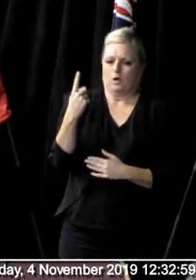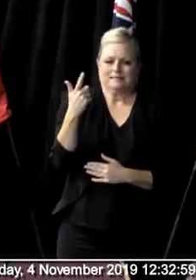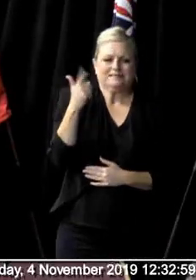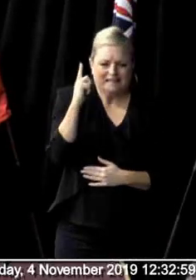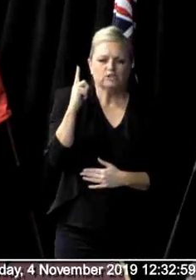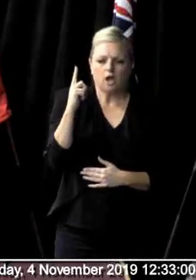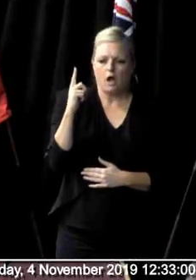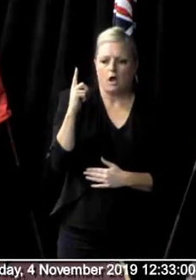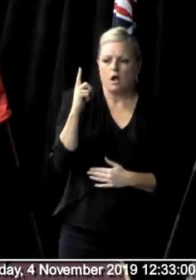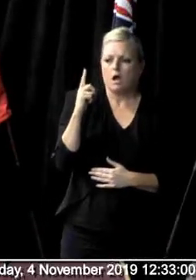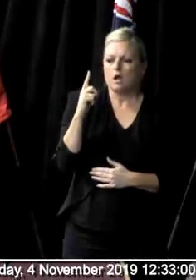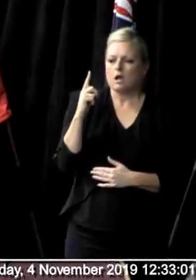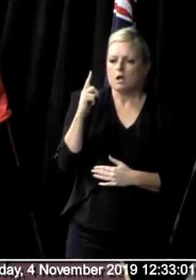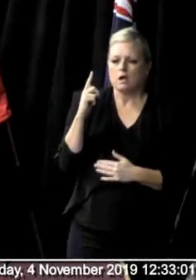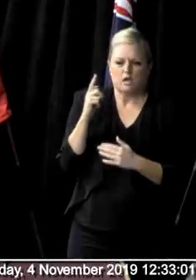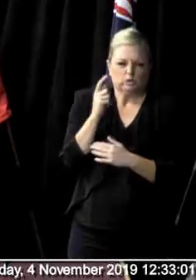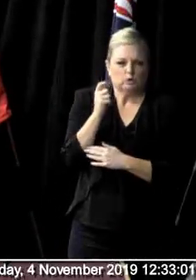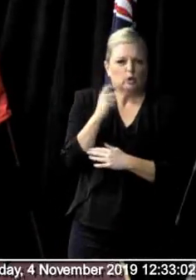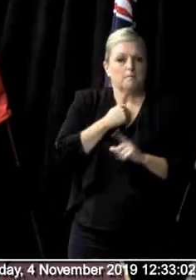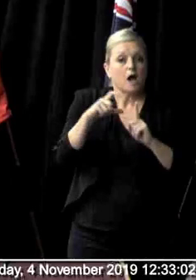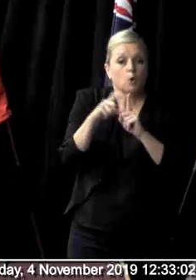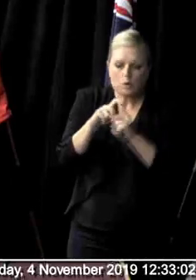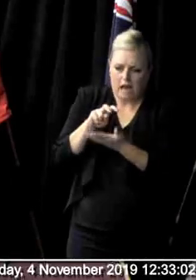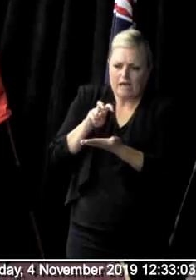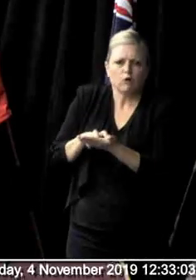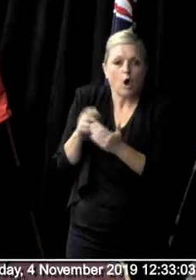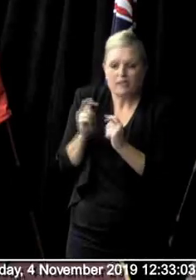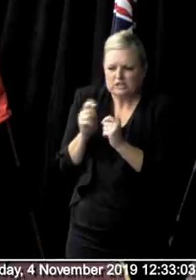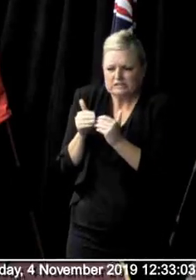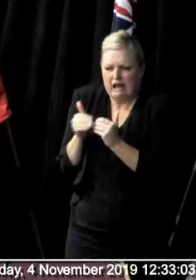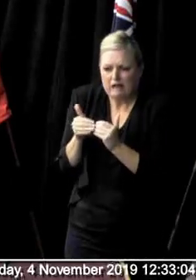I was just going to say one of the teachers said to me early in her enrolment there was that, you know, we want your experience, as in your family